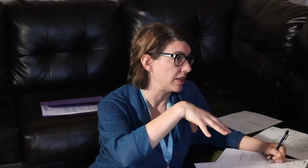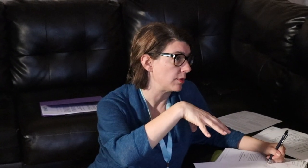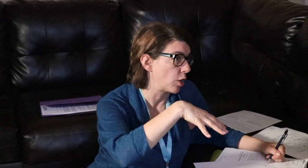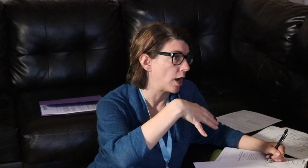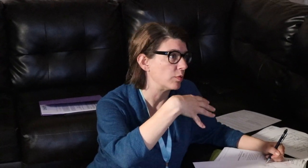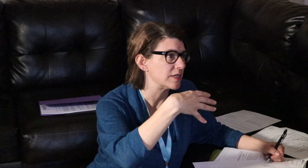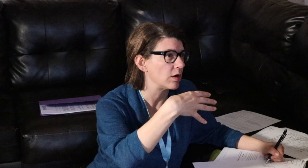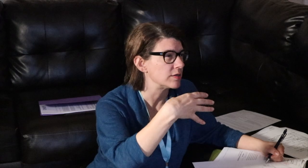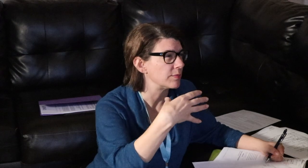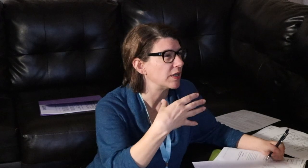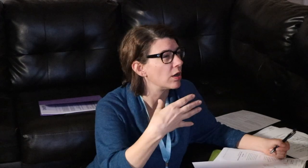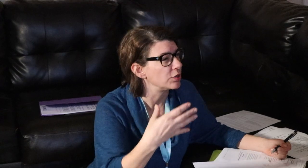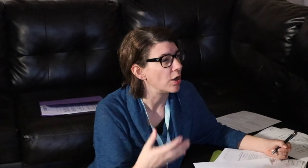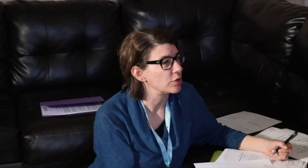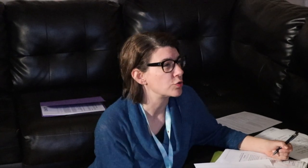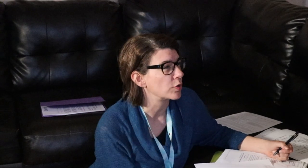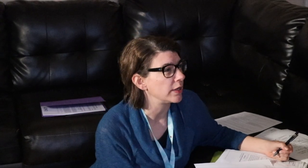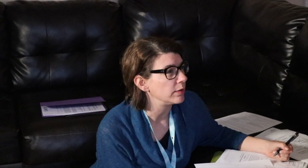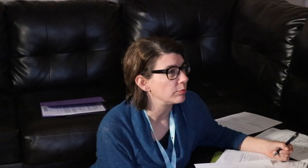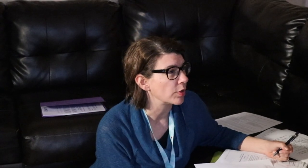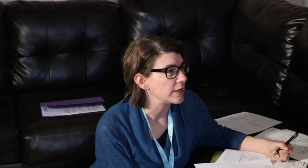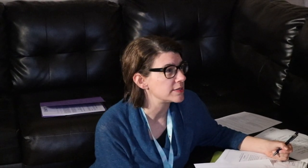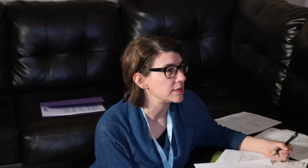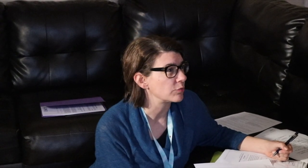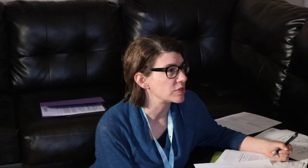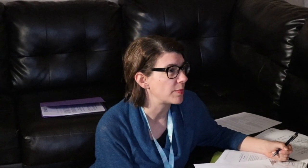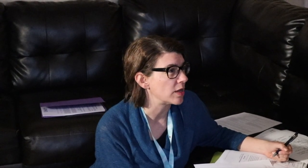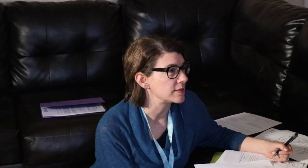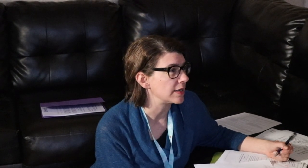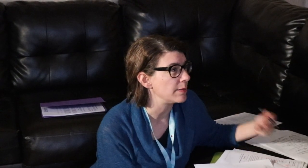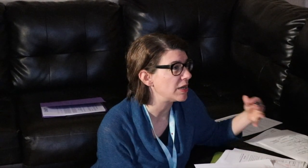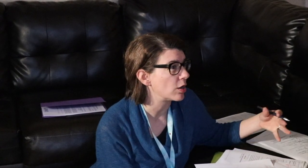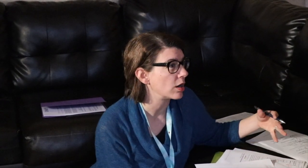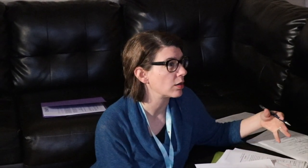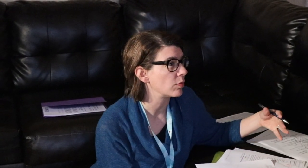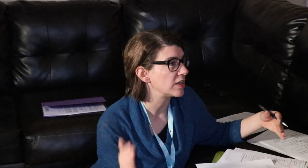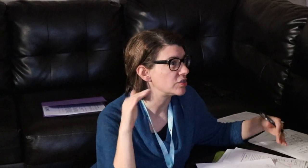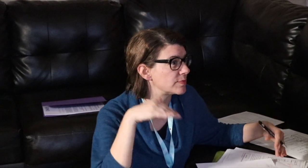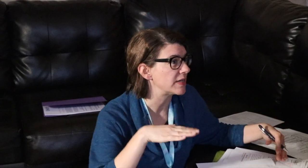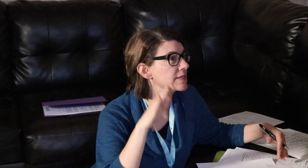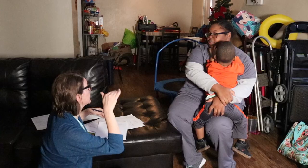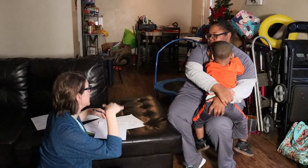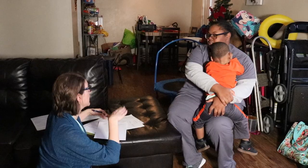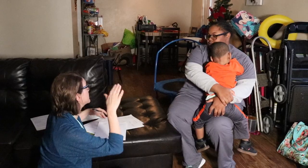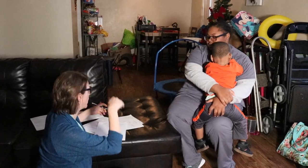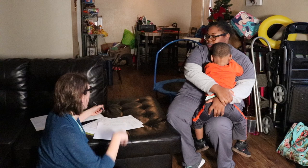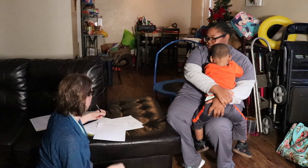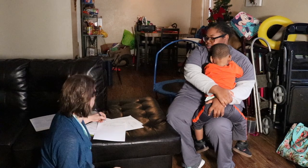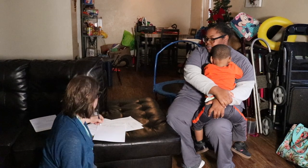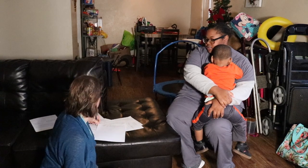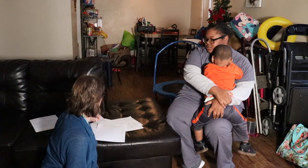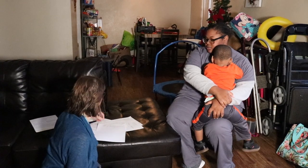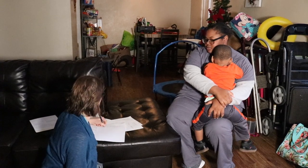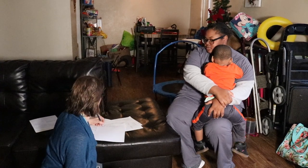was it called auditory brain stem response, ABR? An ABR-yes, yes.